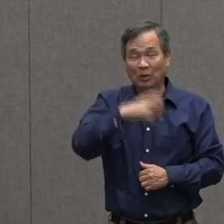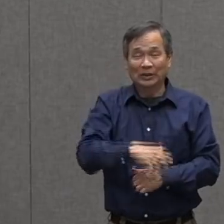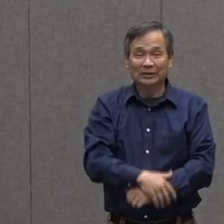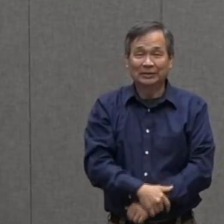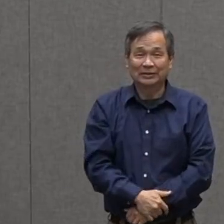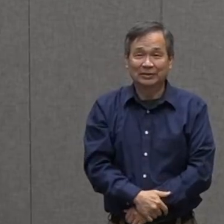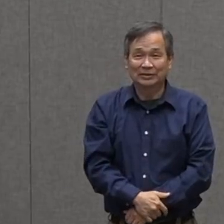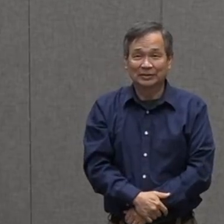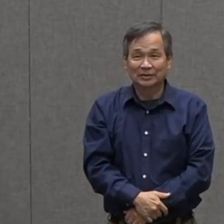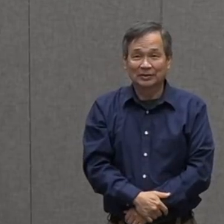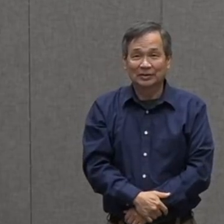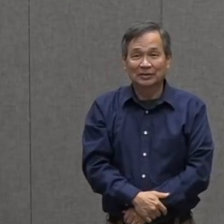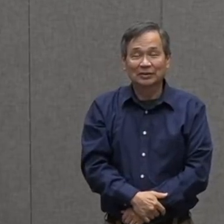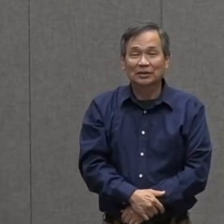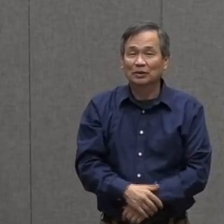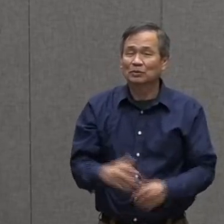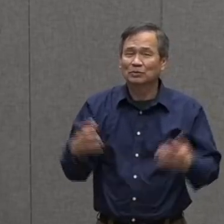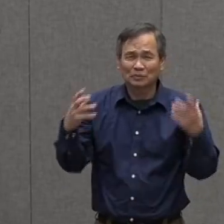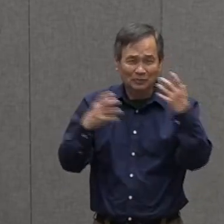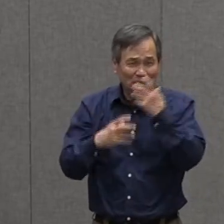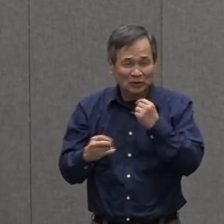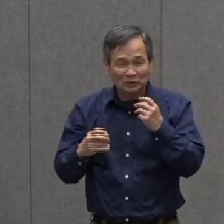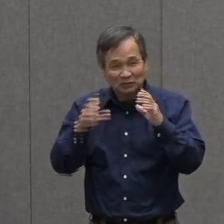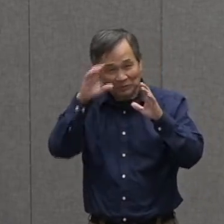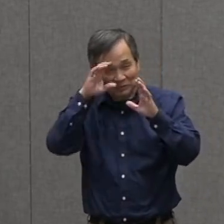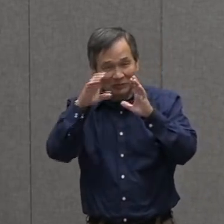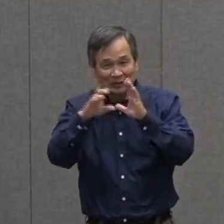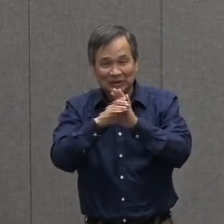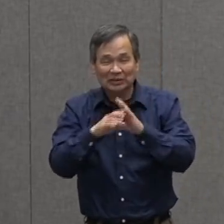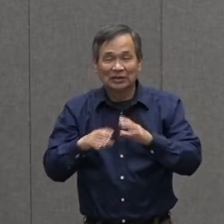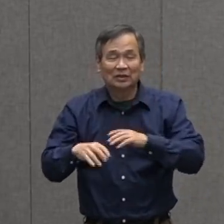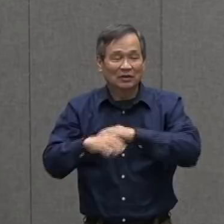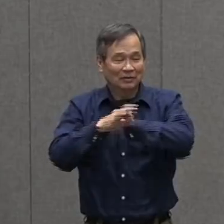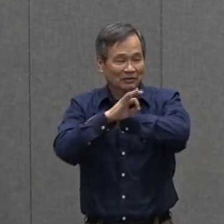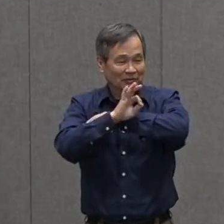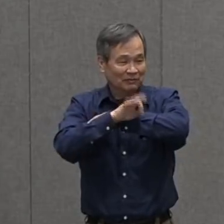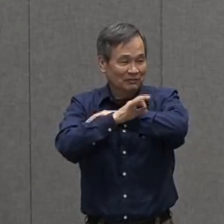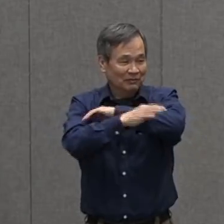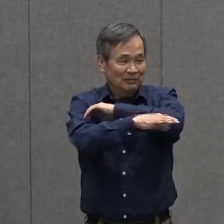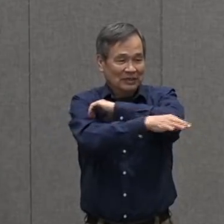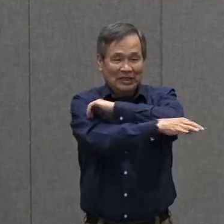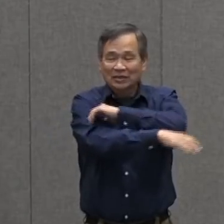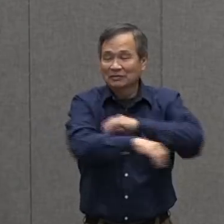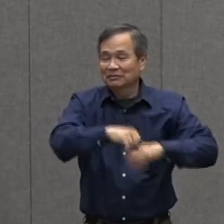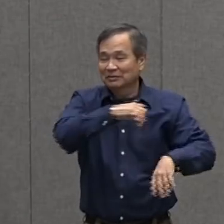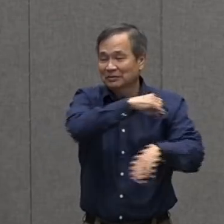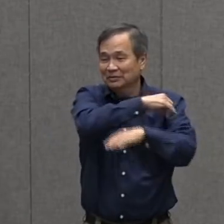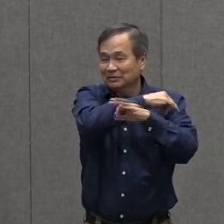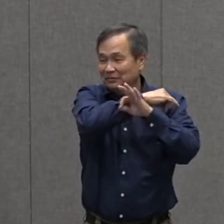I love how detailed his feathers are. This makes me think maybe I'll use this illustration